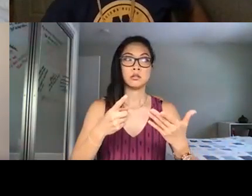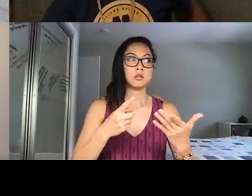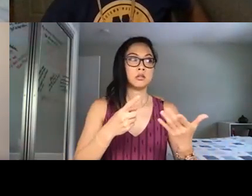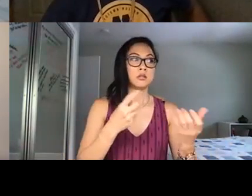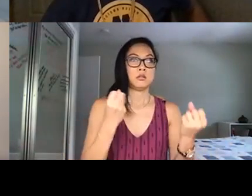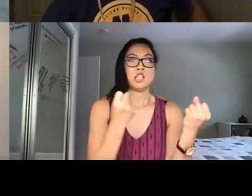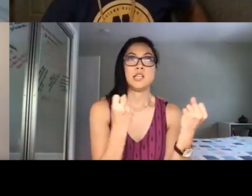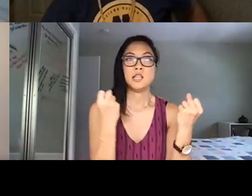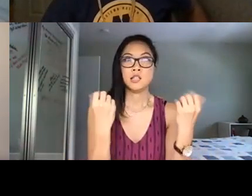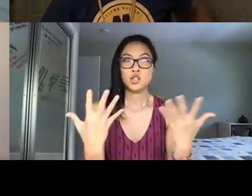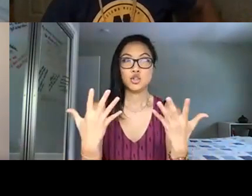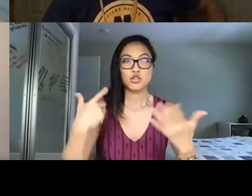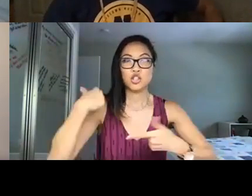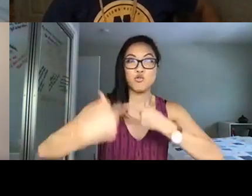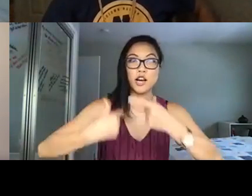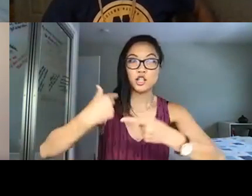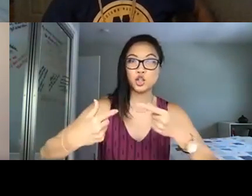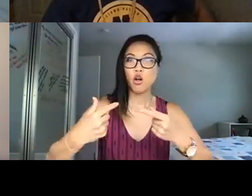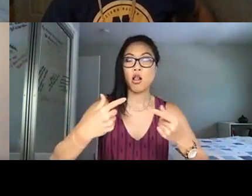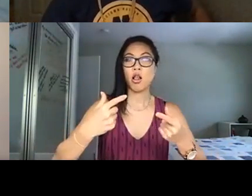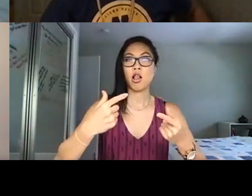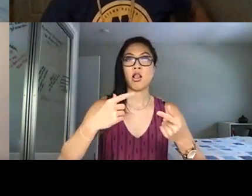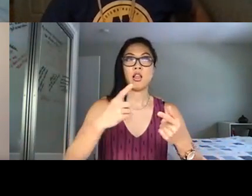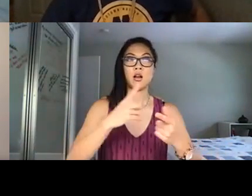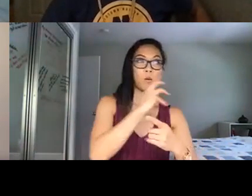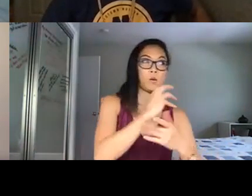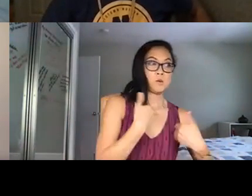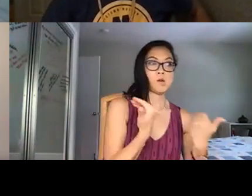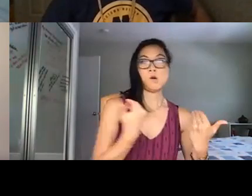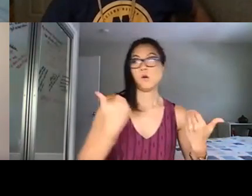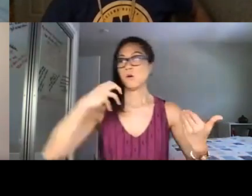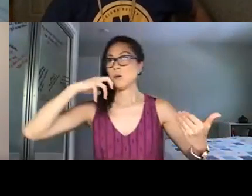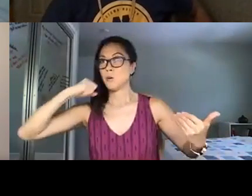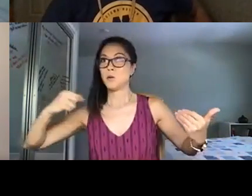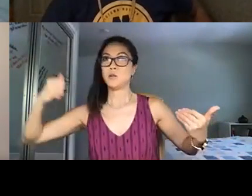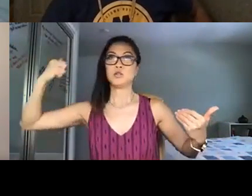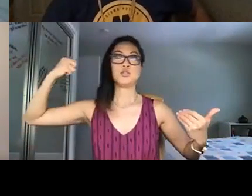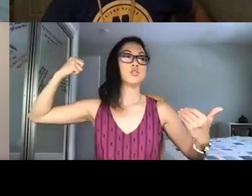like talking to our elders bye also to the ones who are after us about how they